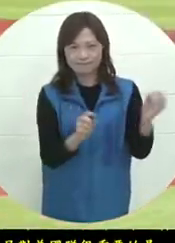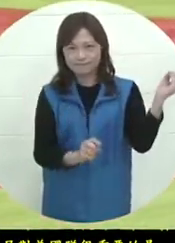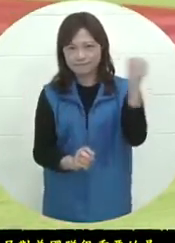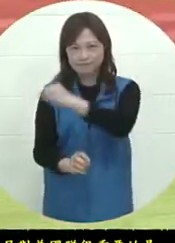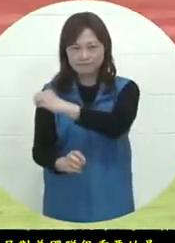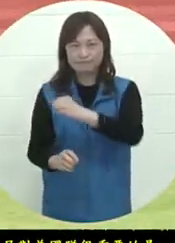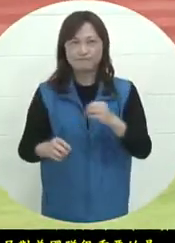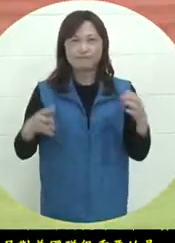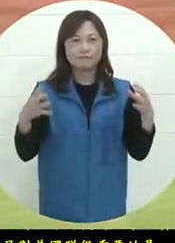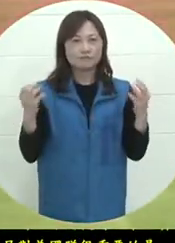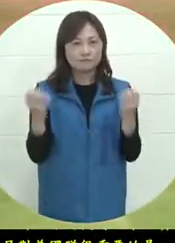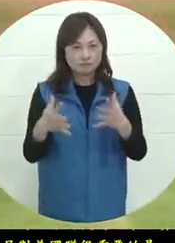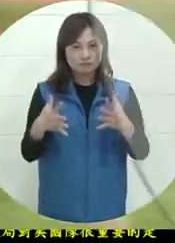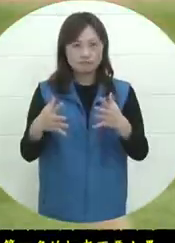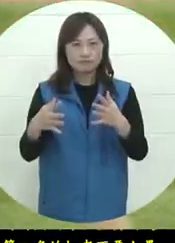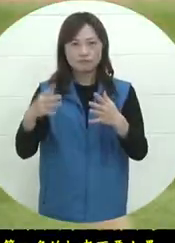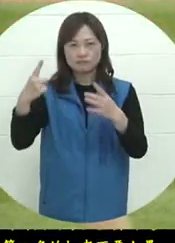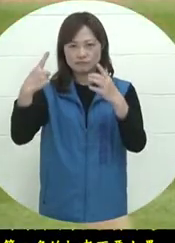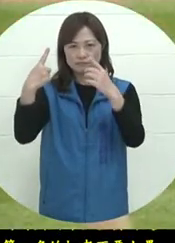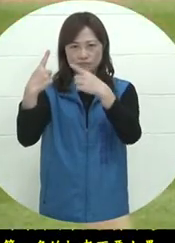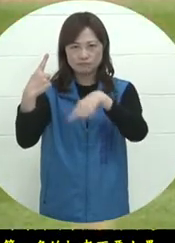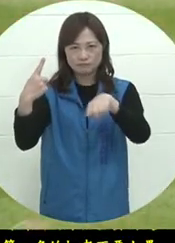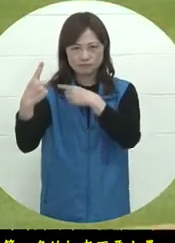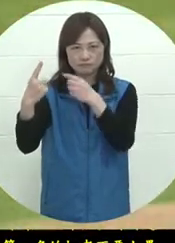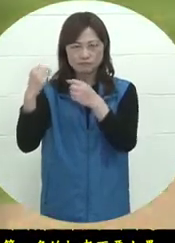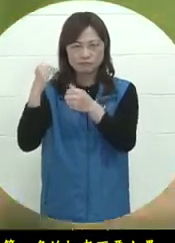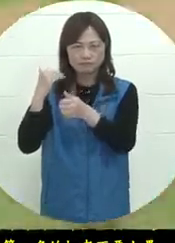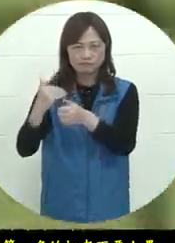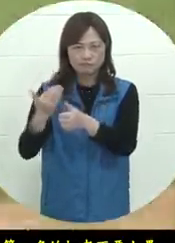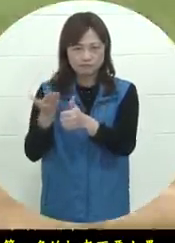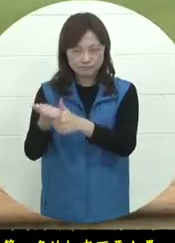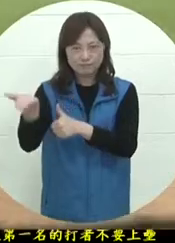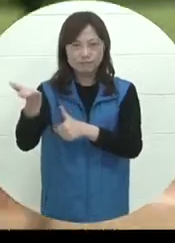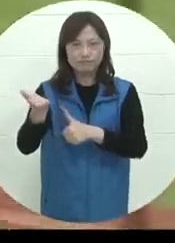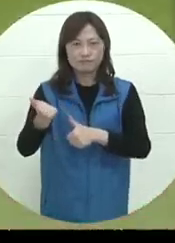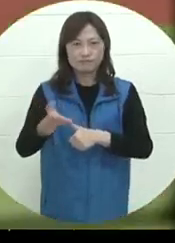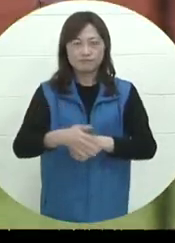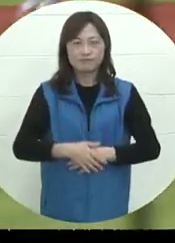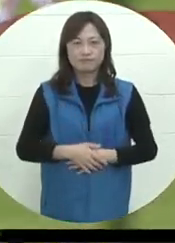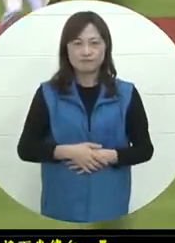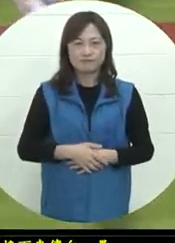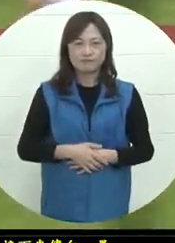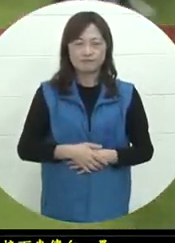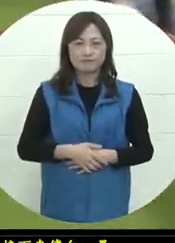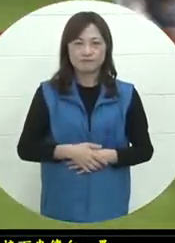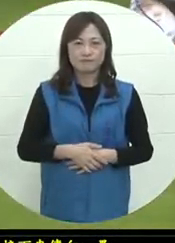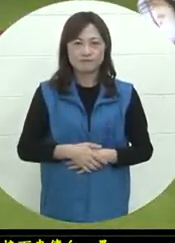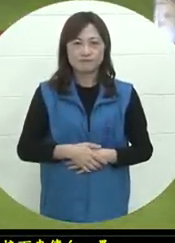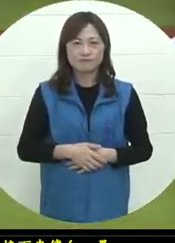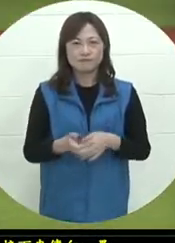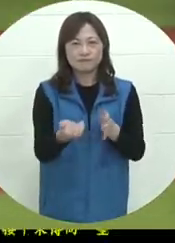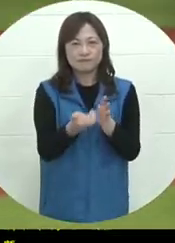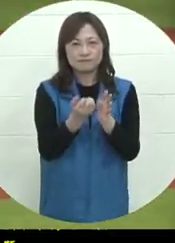. No problem. One out and take it. Let 's see if it can stabilize the morale of the army. Of course, I have mentioned another one before